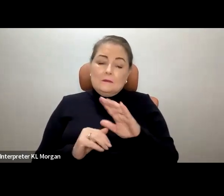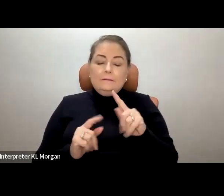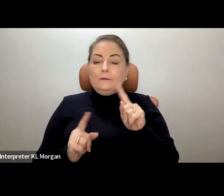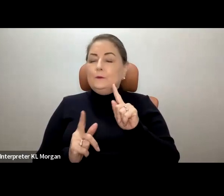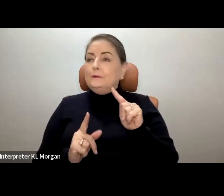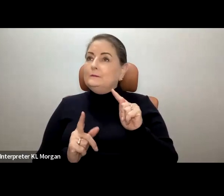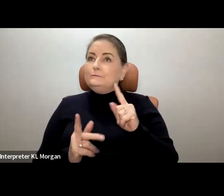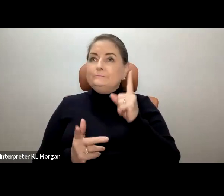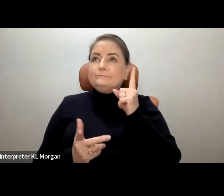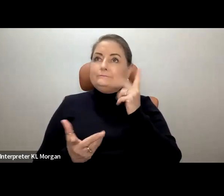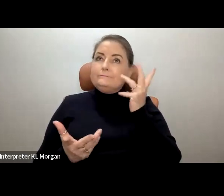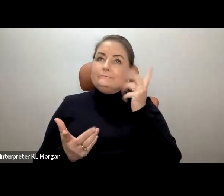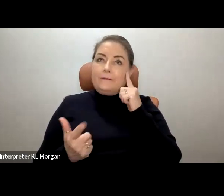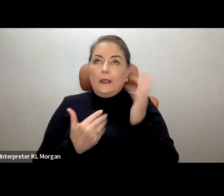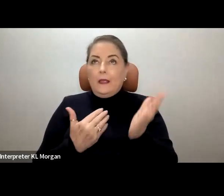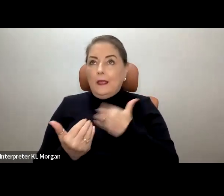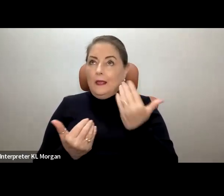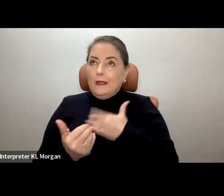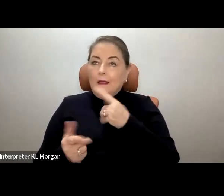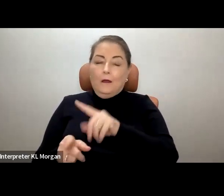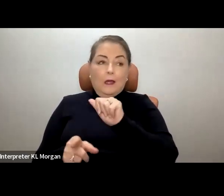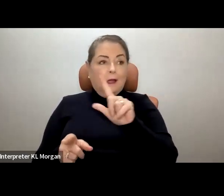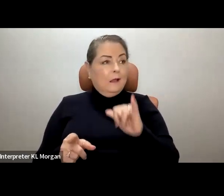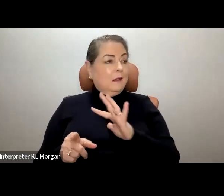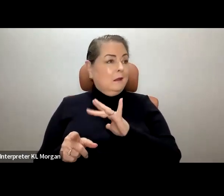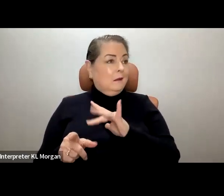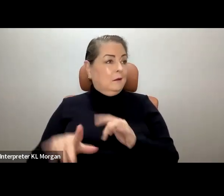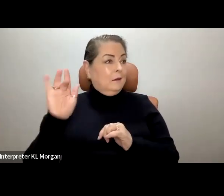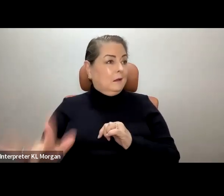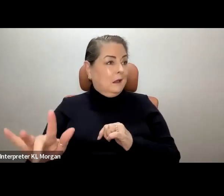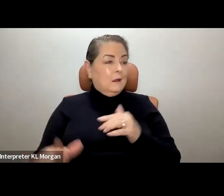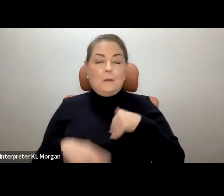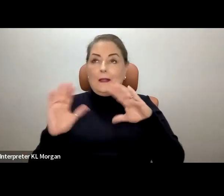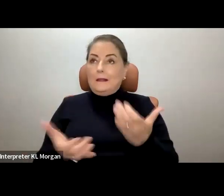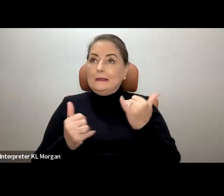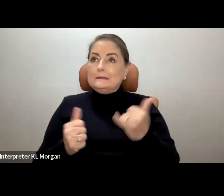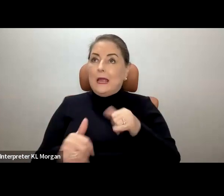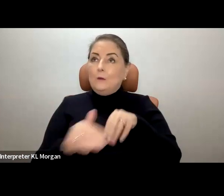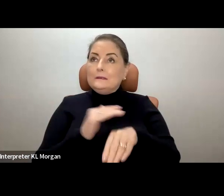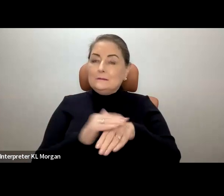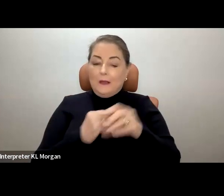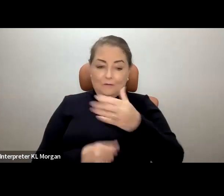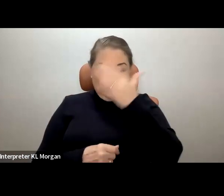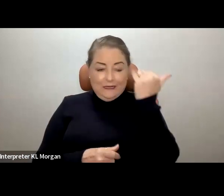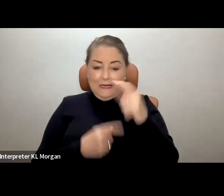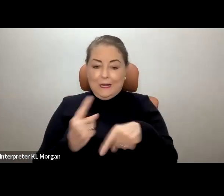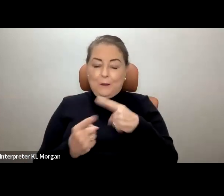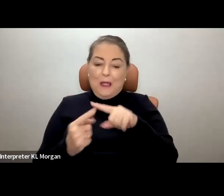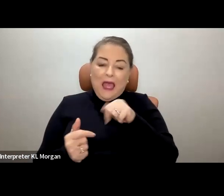to think, oh, we have this great tool, my class is so much more accessible and forget about all those other nuances and other